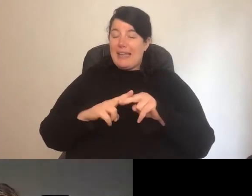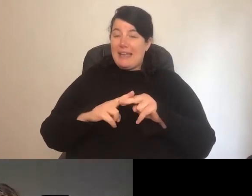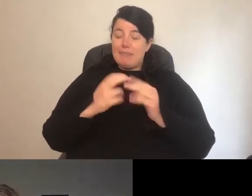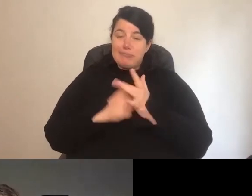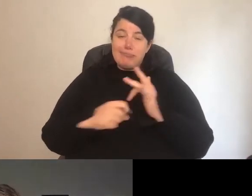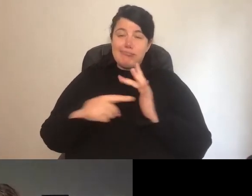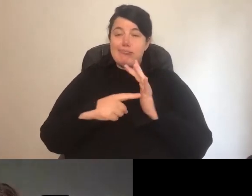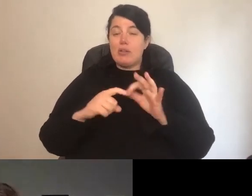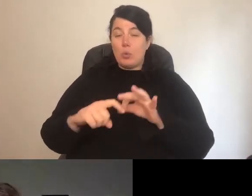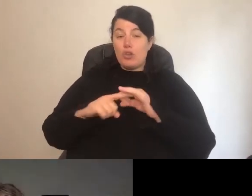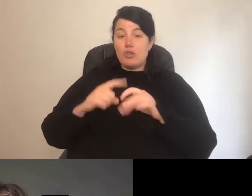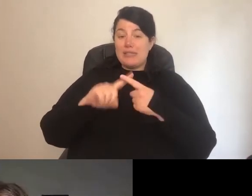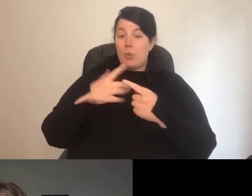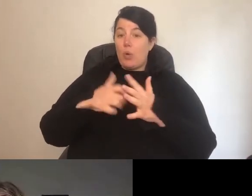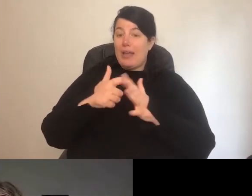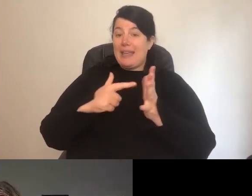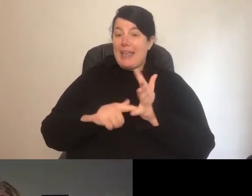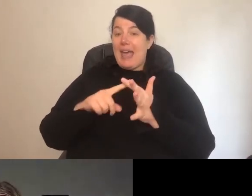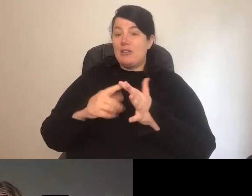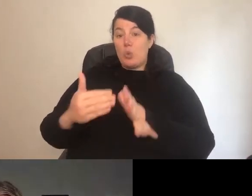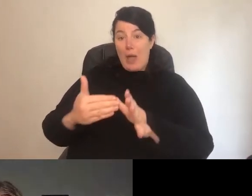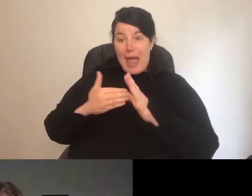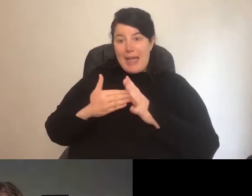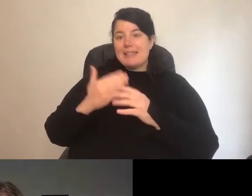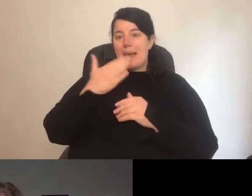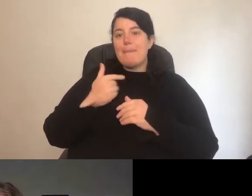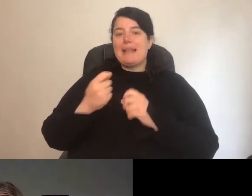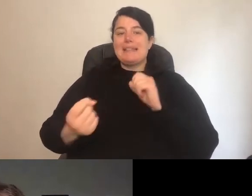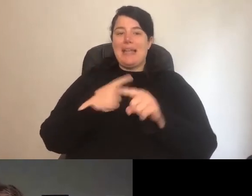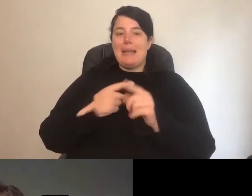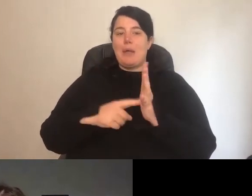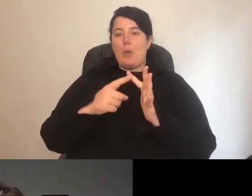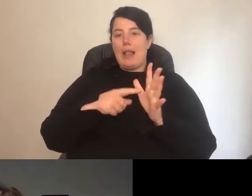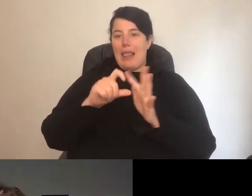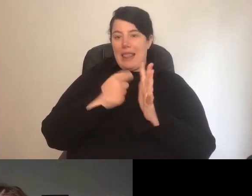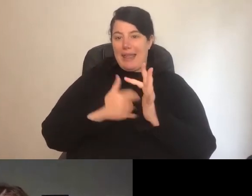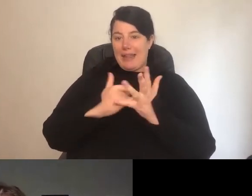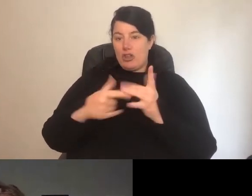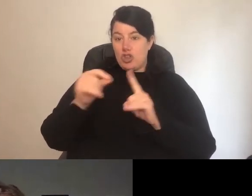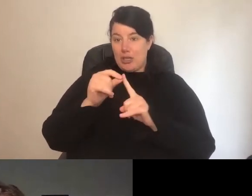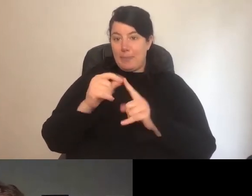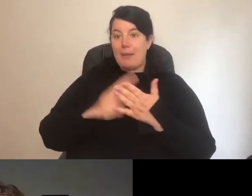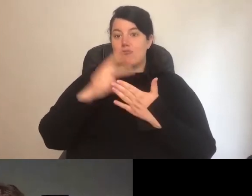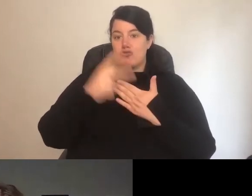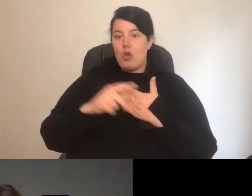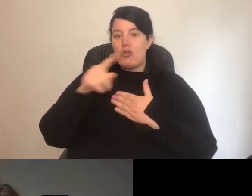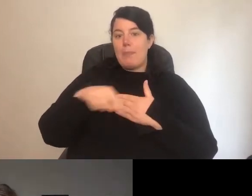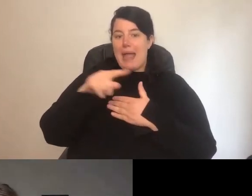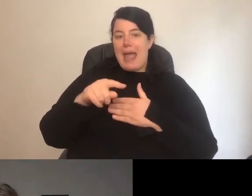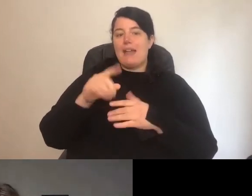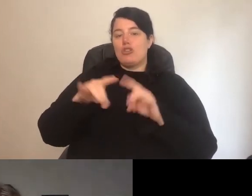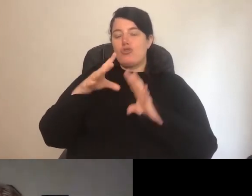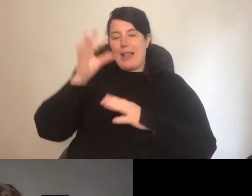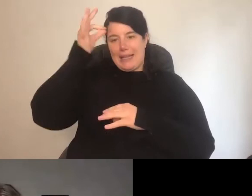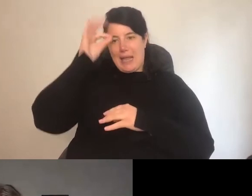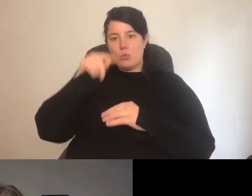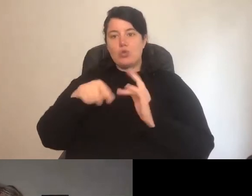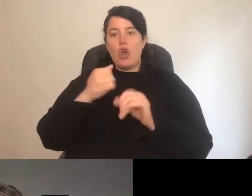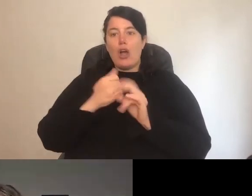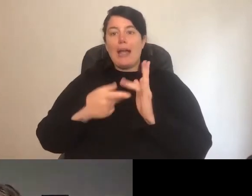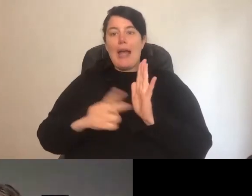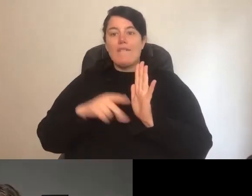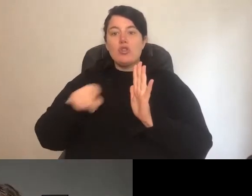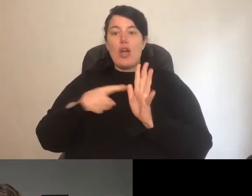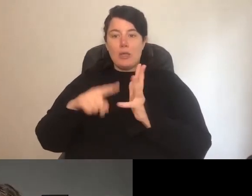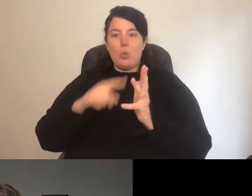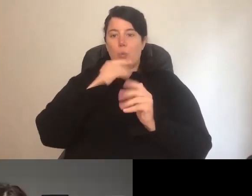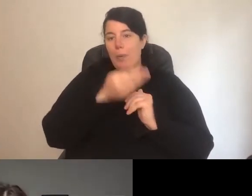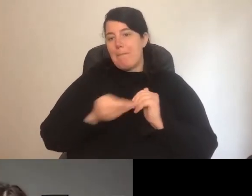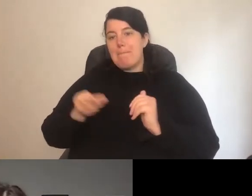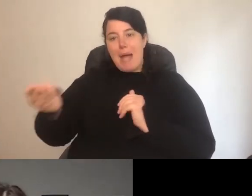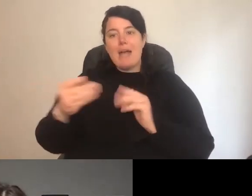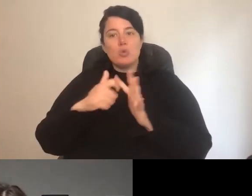still want Kate to answer it, please second -- send it through us to at leadershipprogram@australiacouncil.gov.au